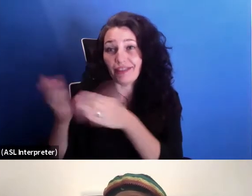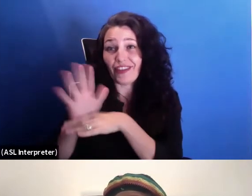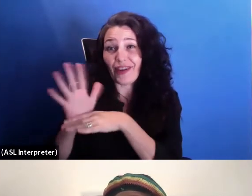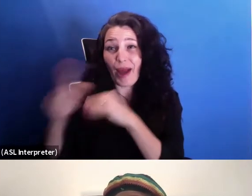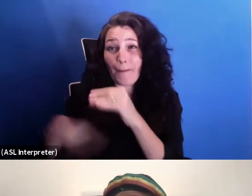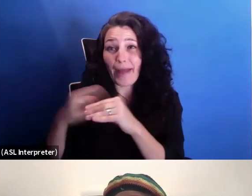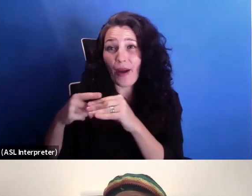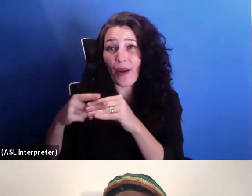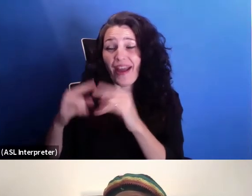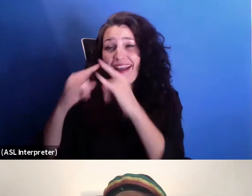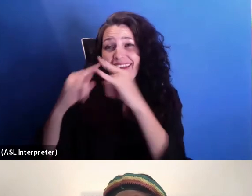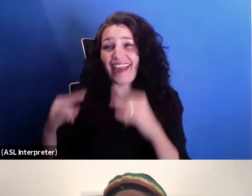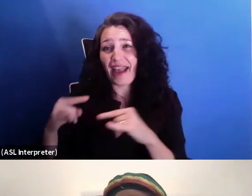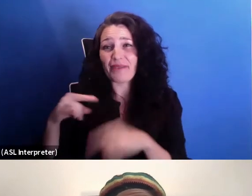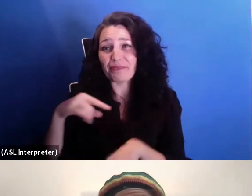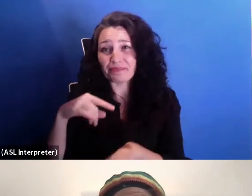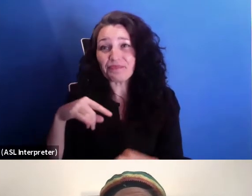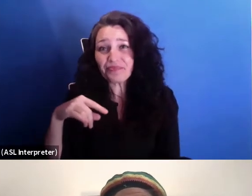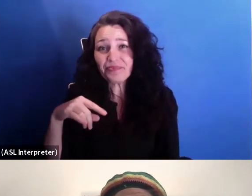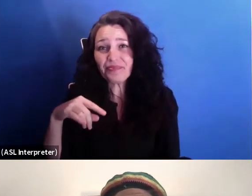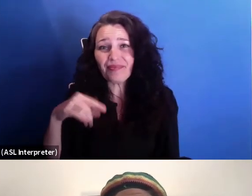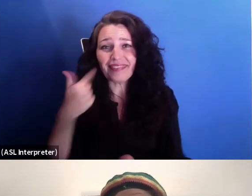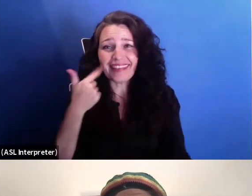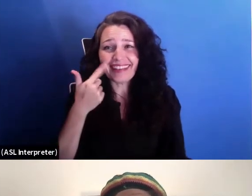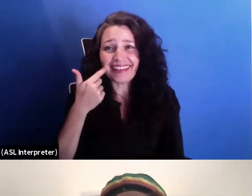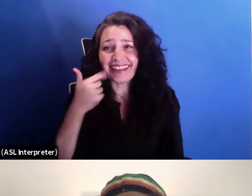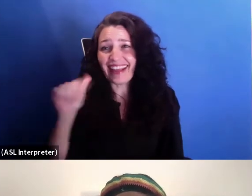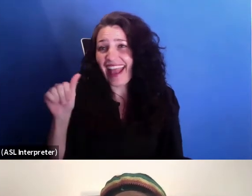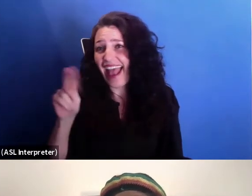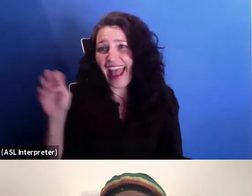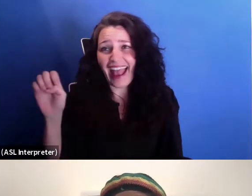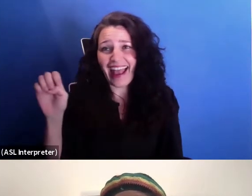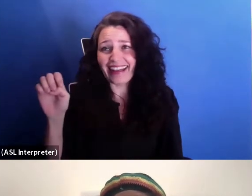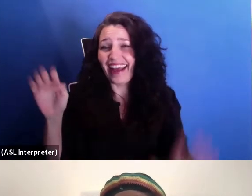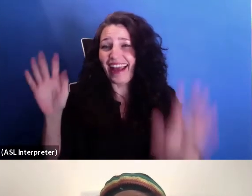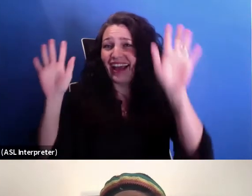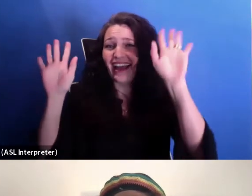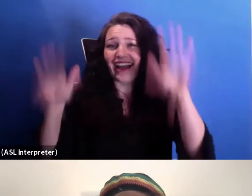I don't know. I'm a boomer myself. I'm actually familiar with...